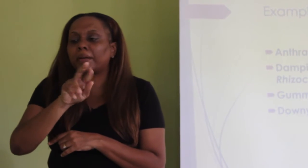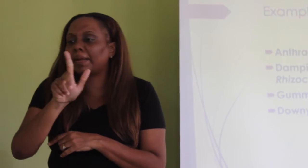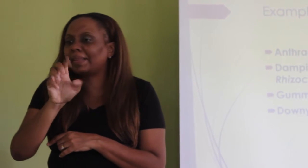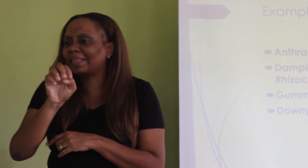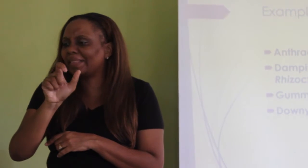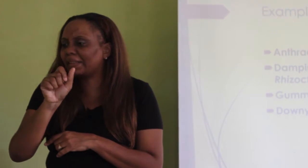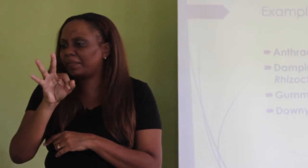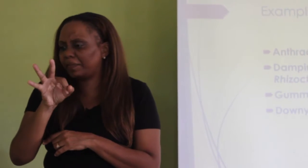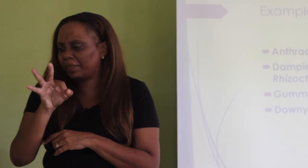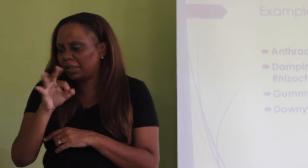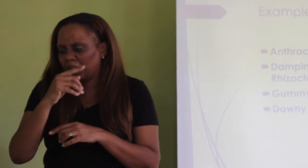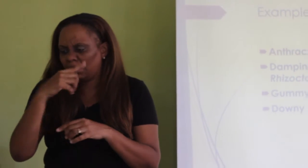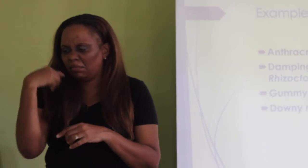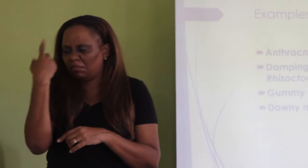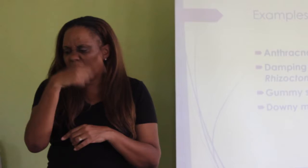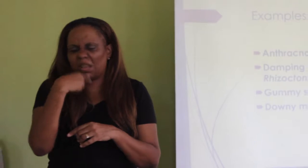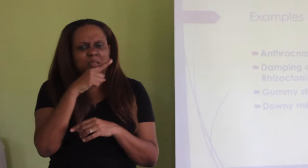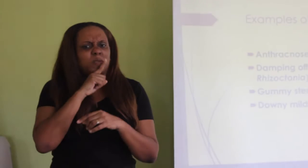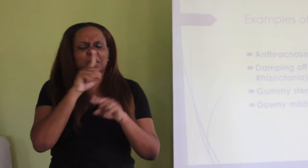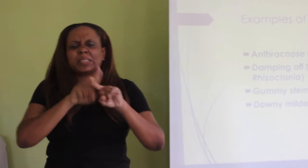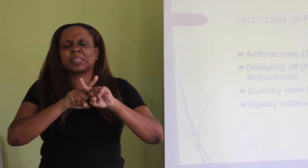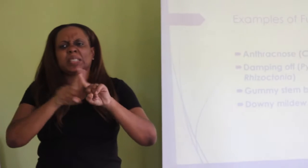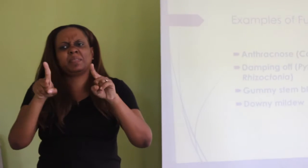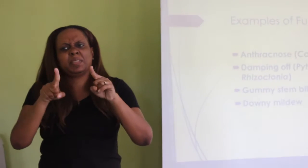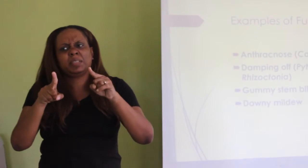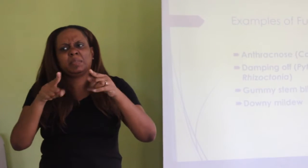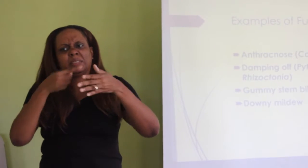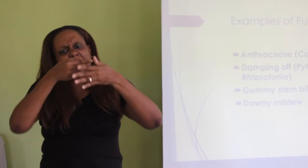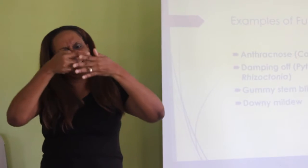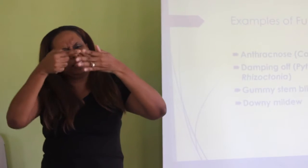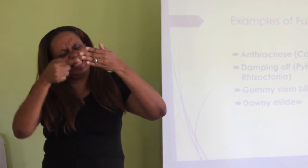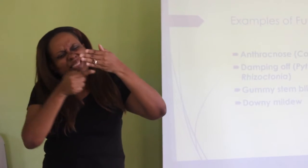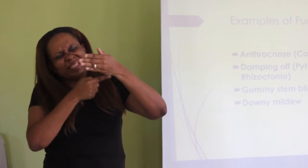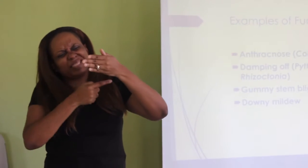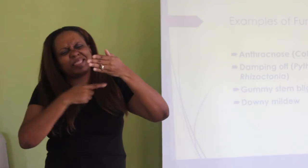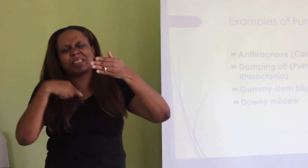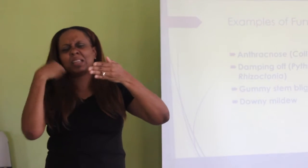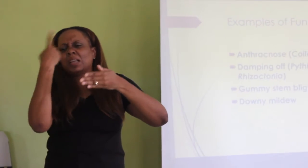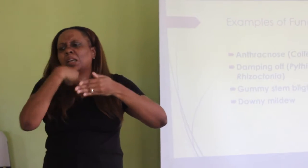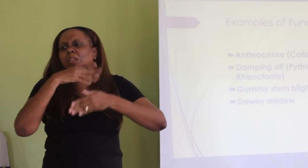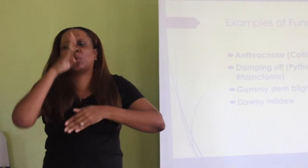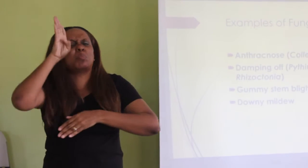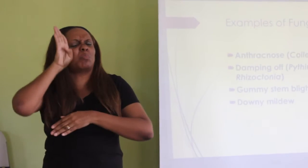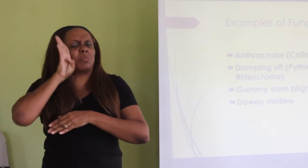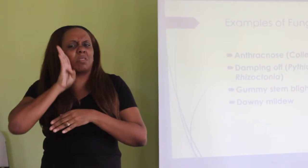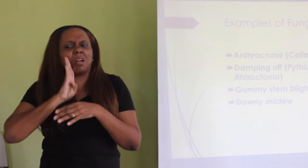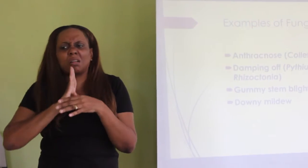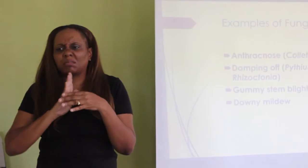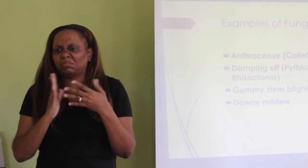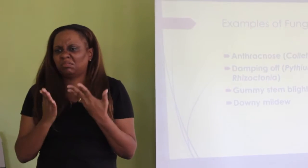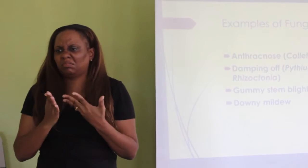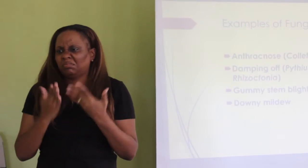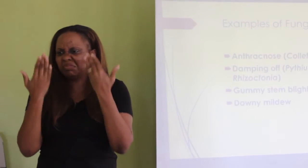border the margin of the pure leaf you may see that it looks brown and that is one of the ways